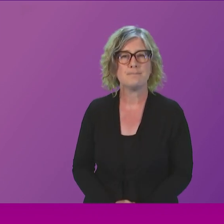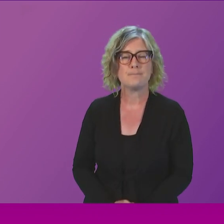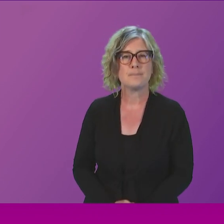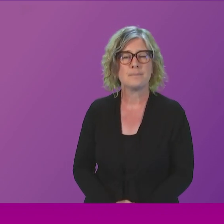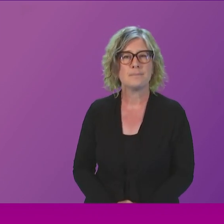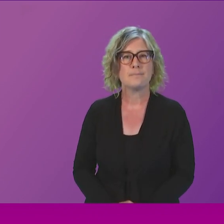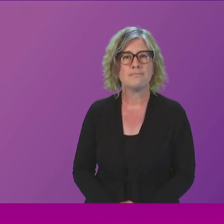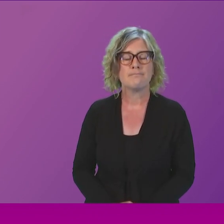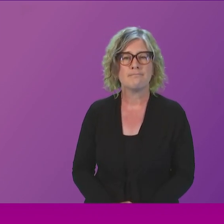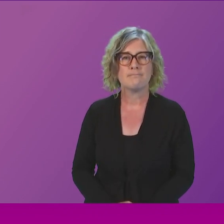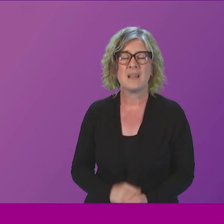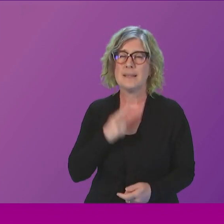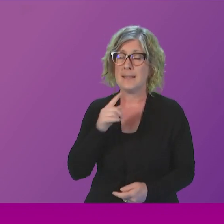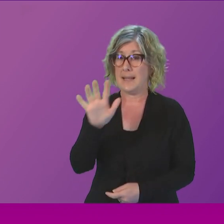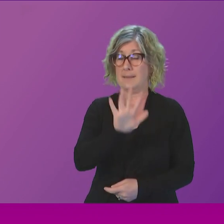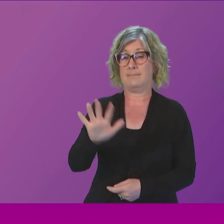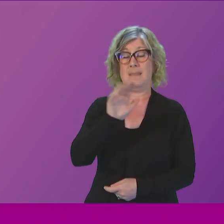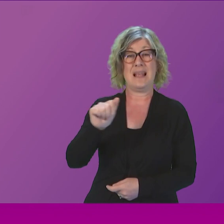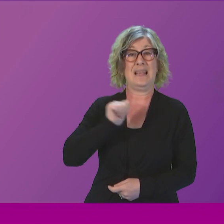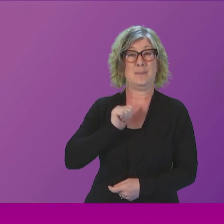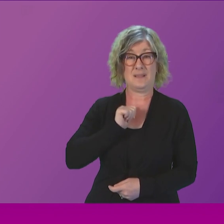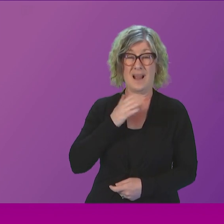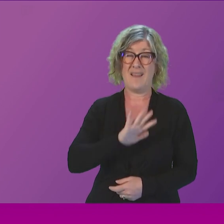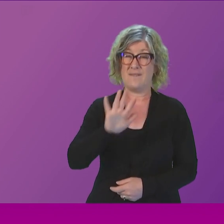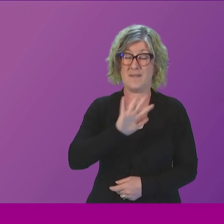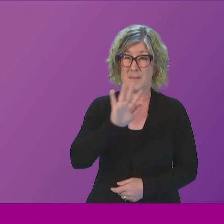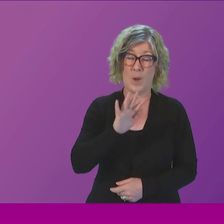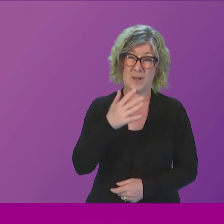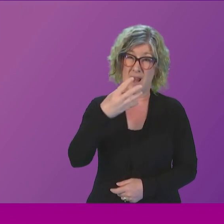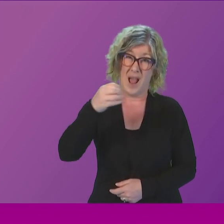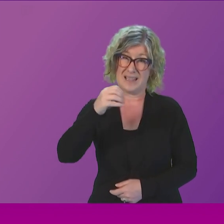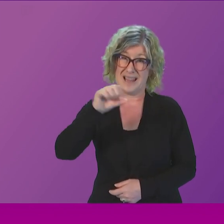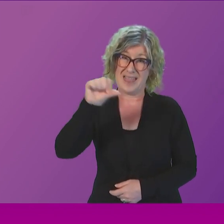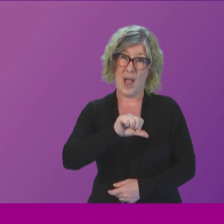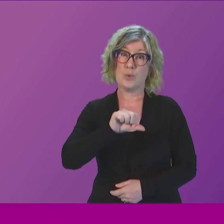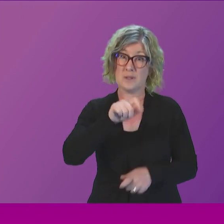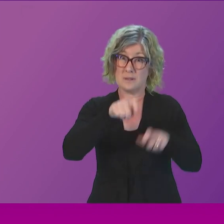It is estimated that 90,000 fewer children will live in relative or absolute poverty